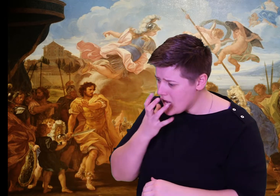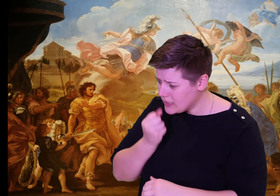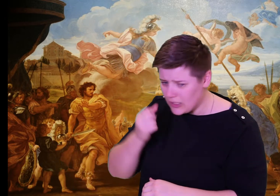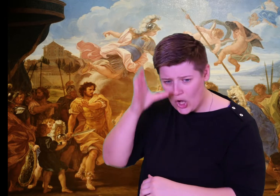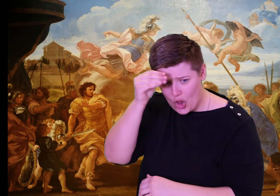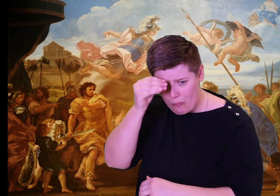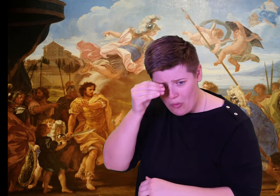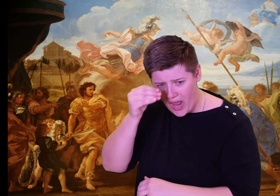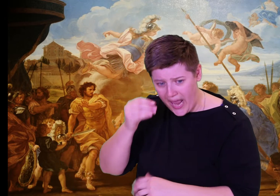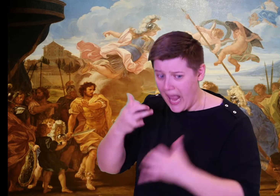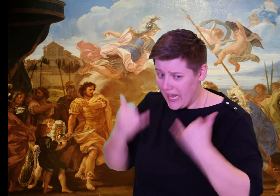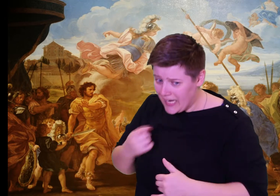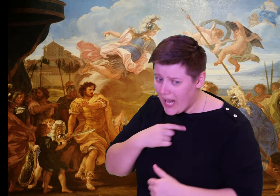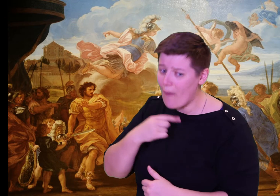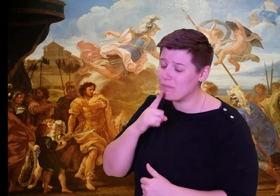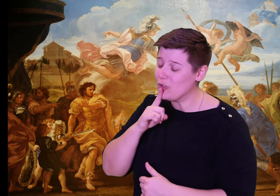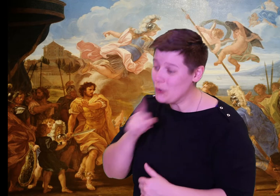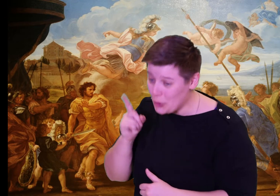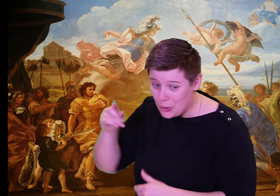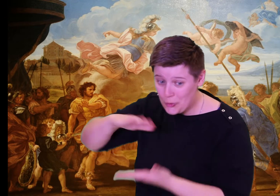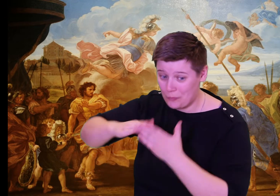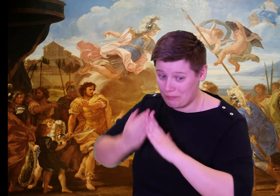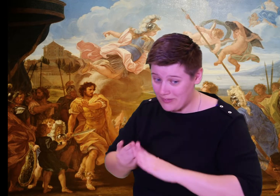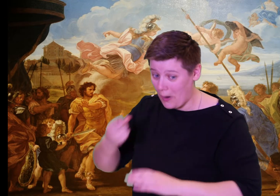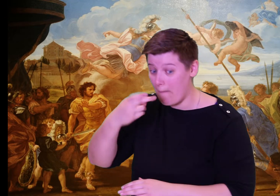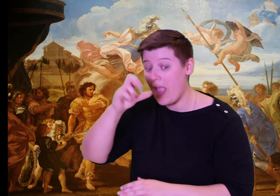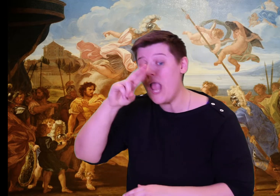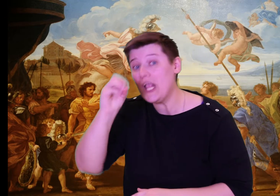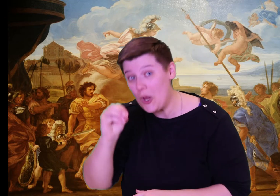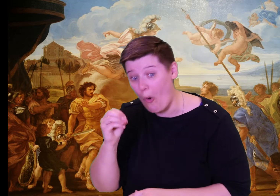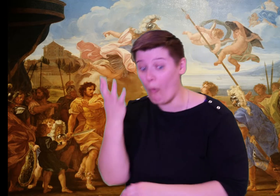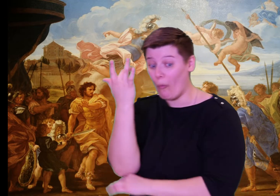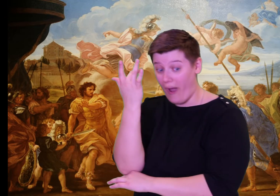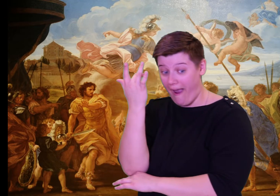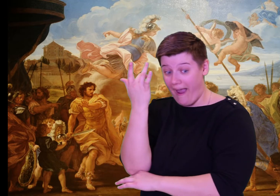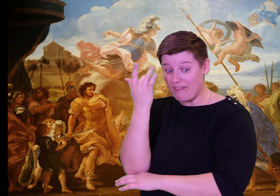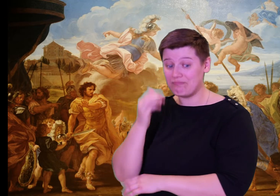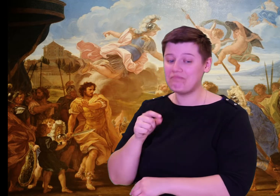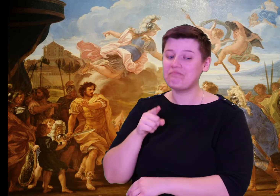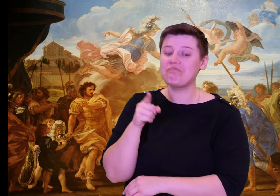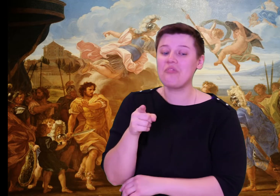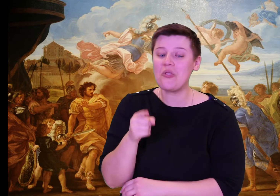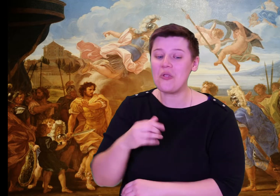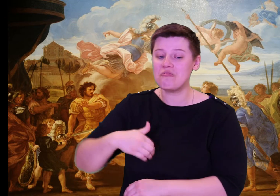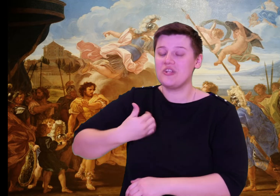"Telemachus will stay here tonight and go to sleep in your fine palace. But I must